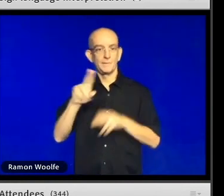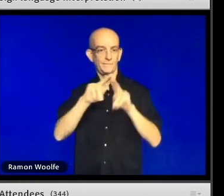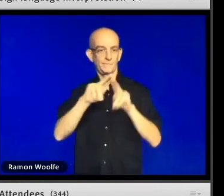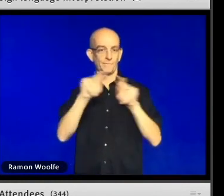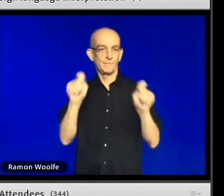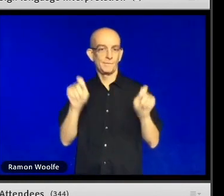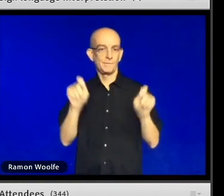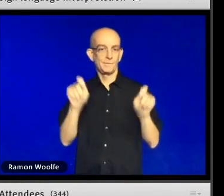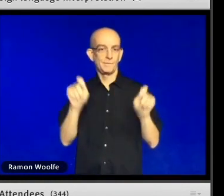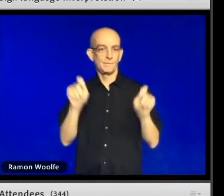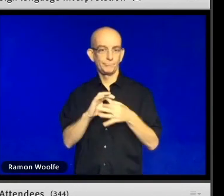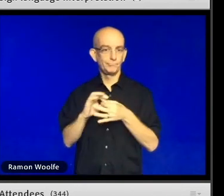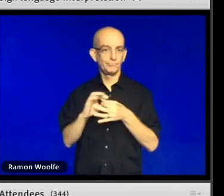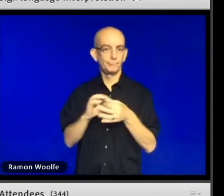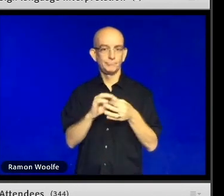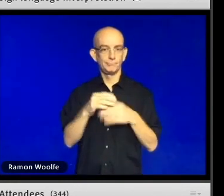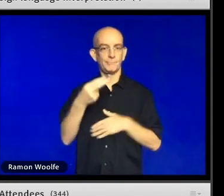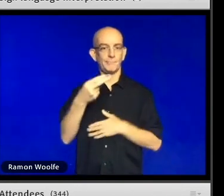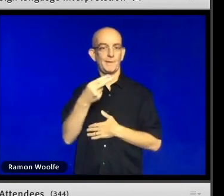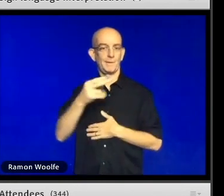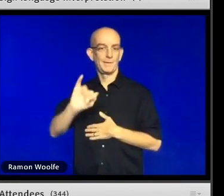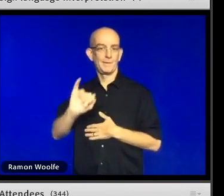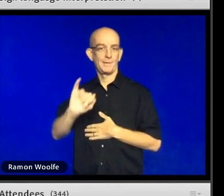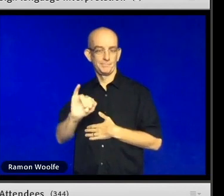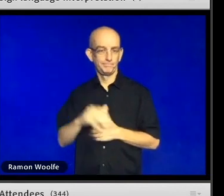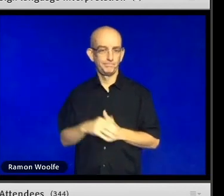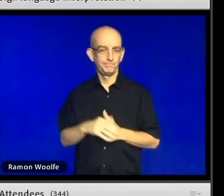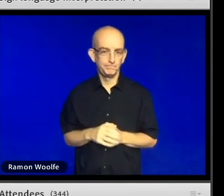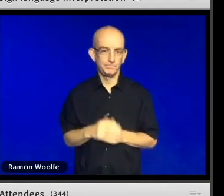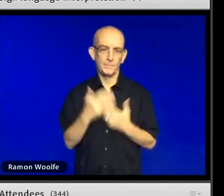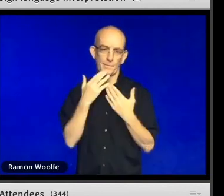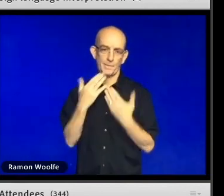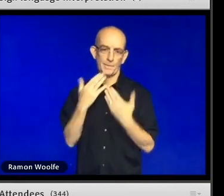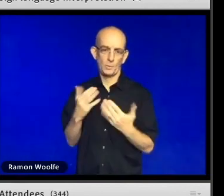If you have any questions for the speakers at any time during this session, please submit